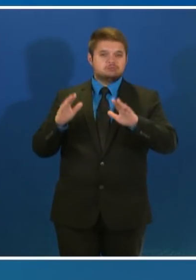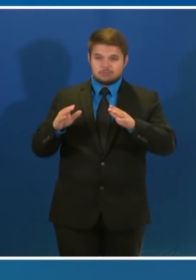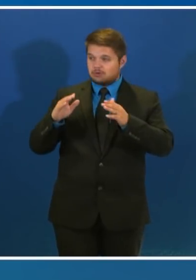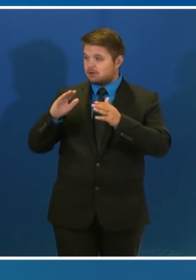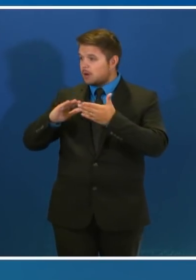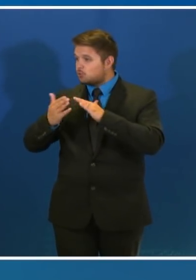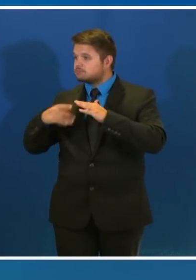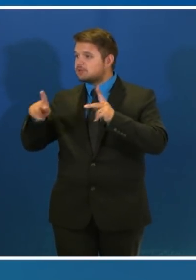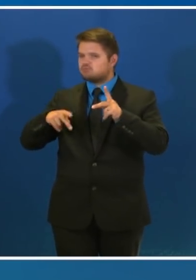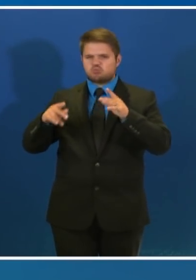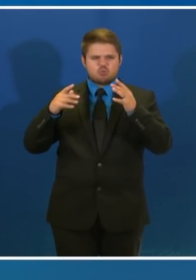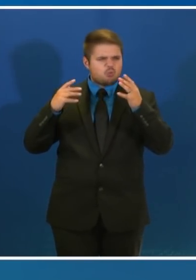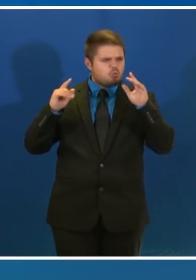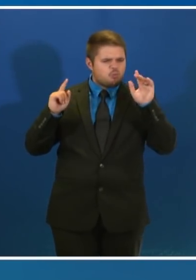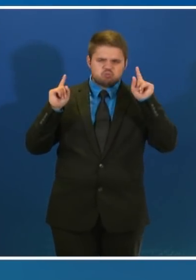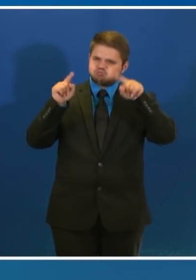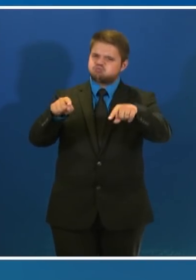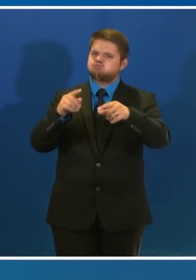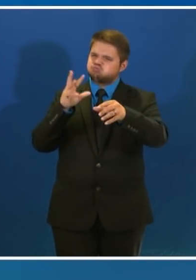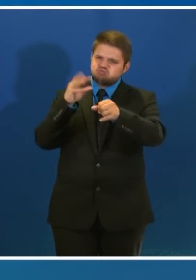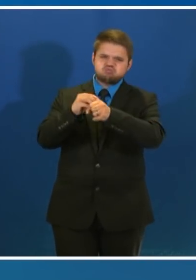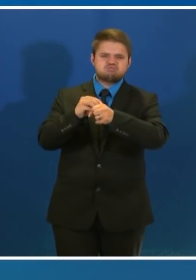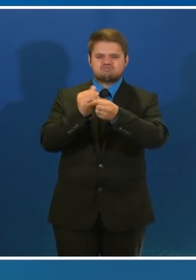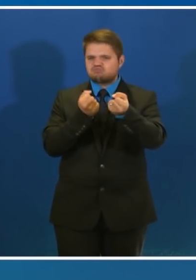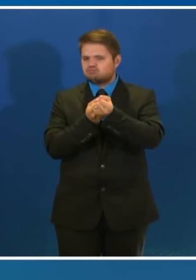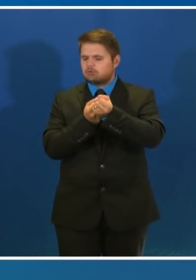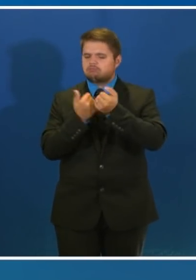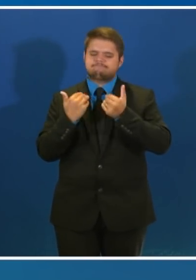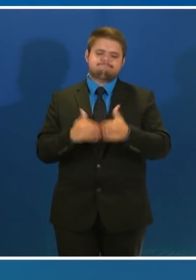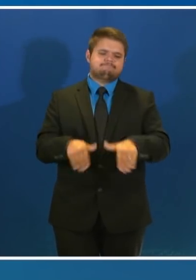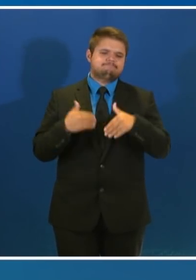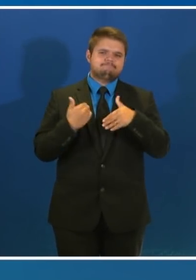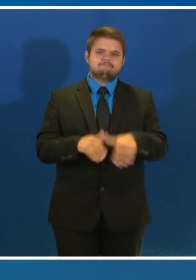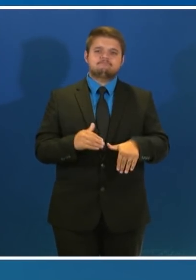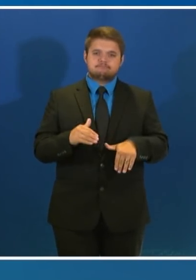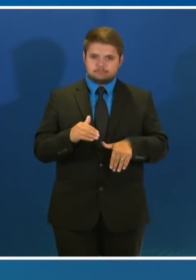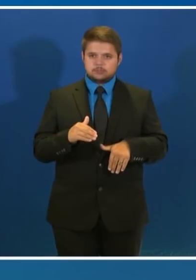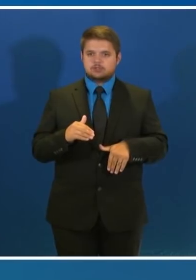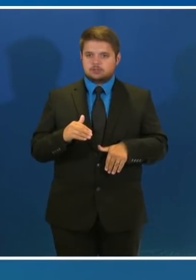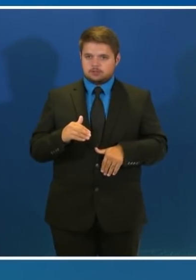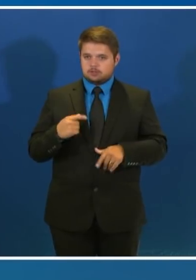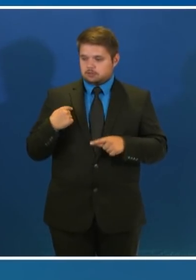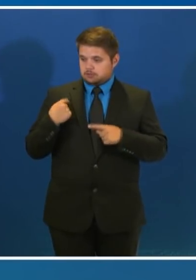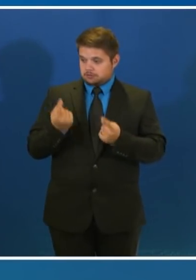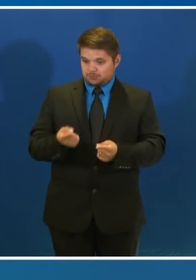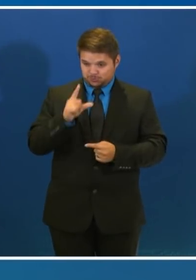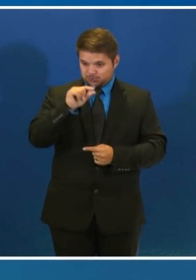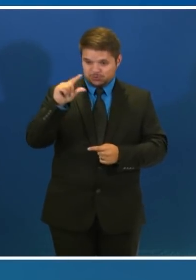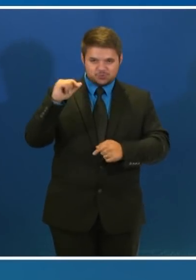2020 has been a pretty tough year so far and as we head into the fall and winter public